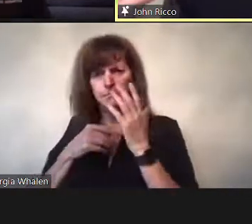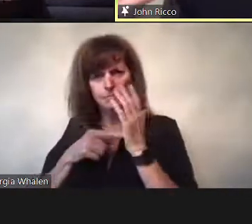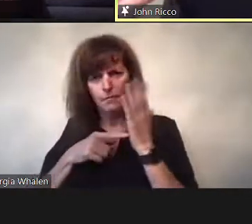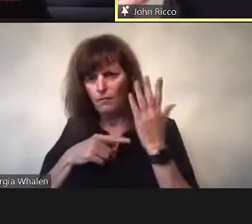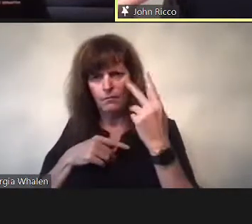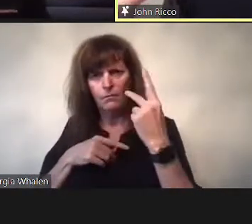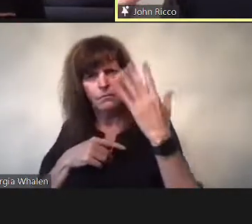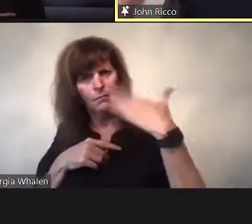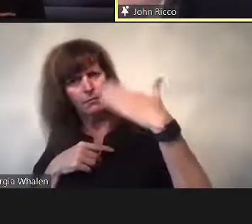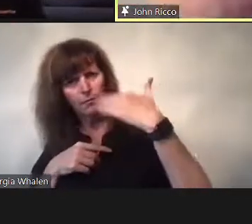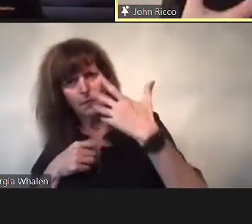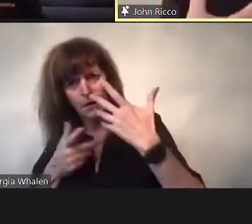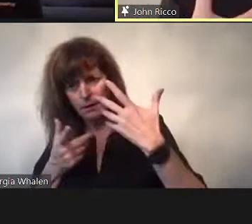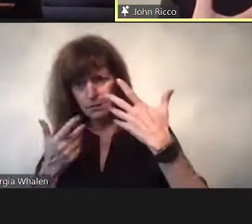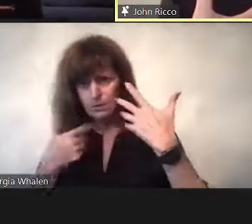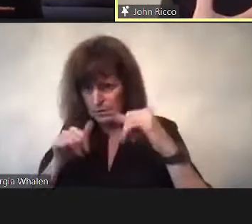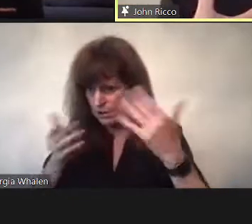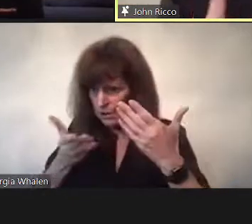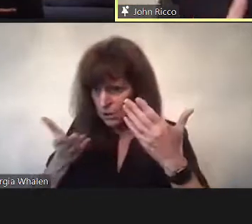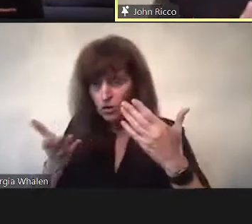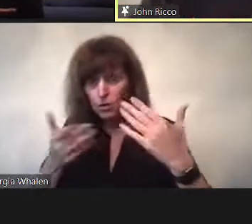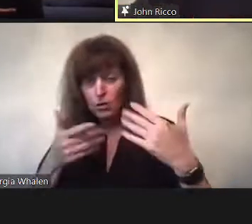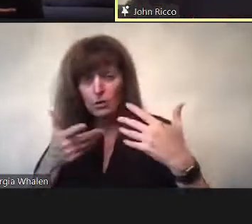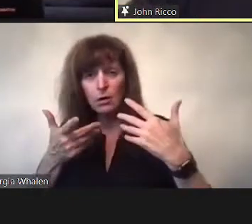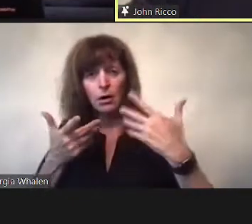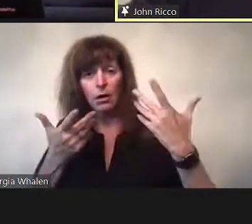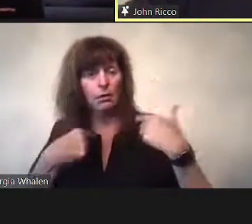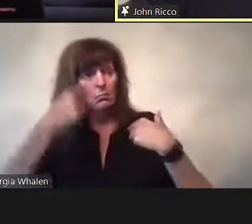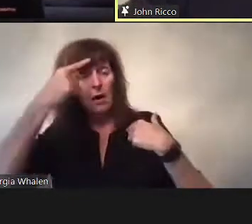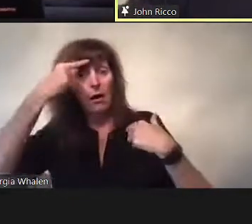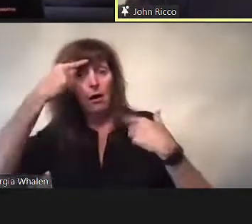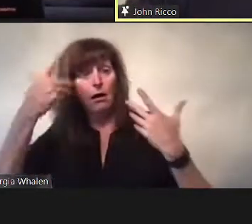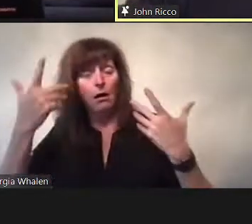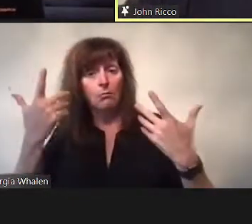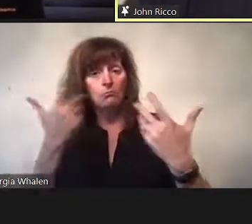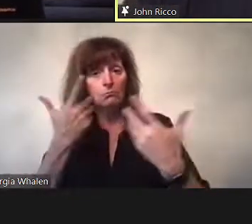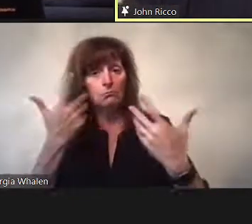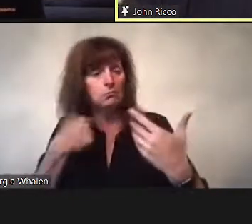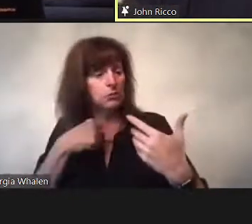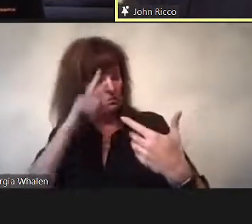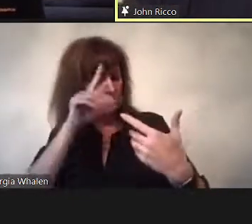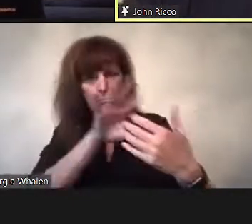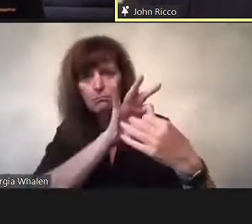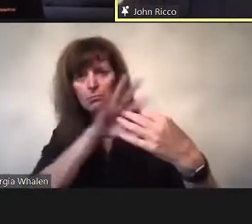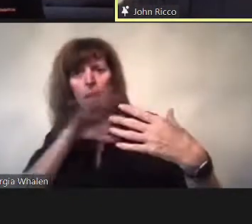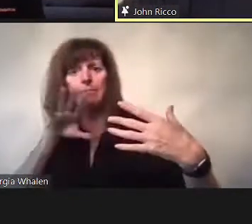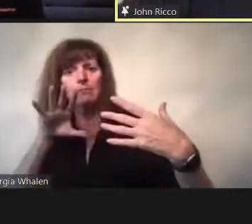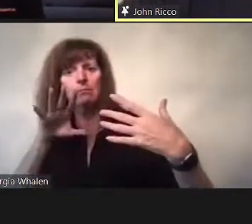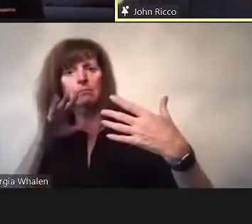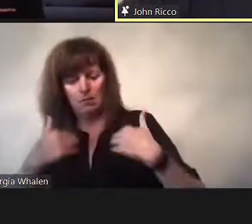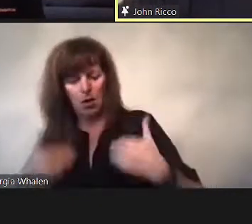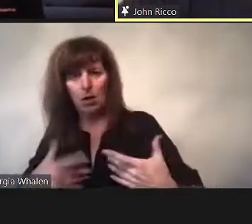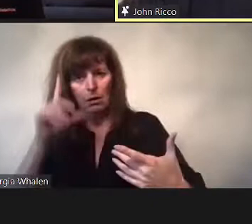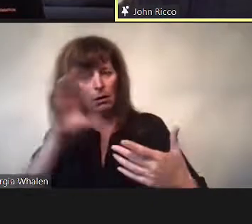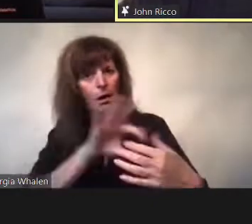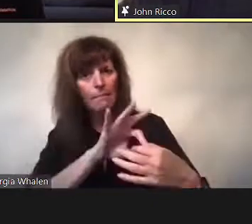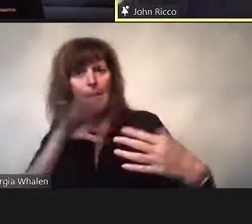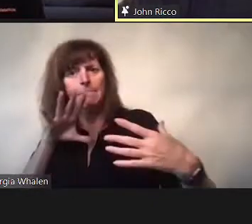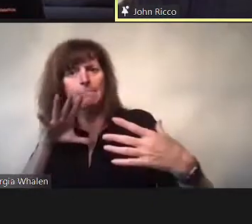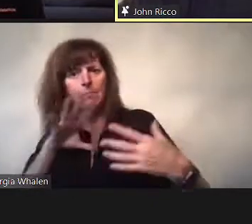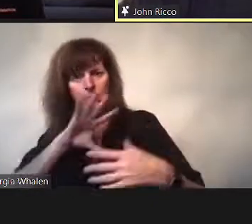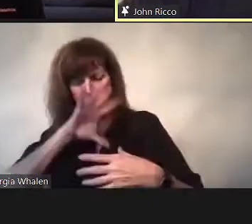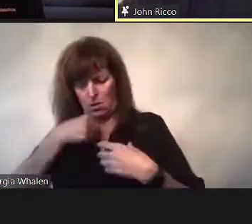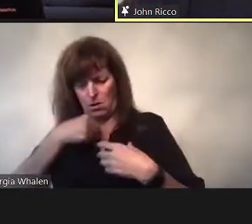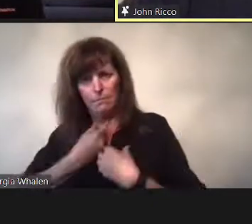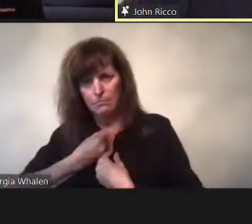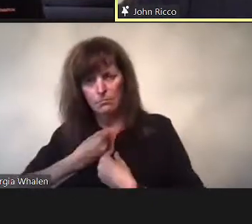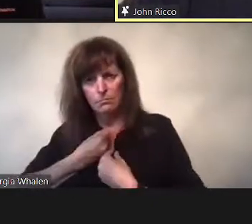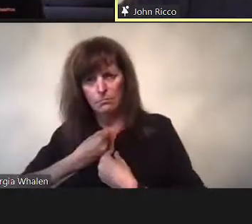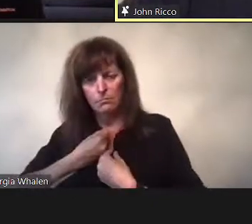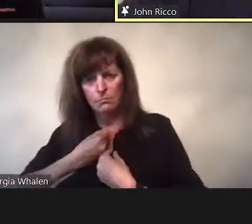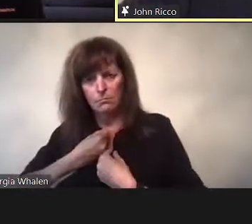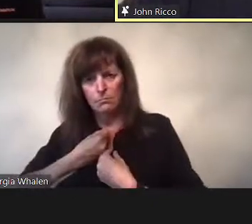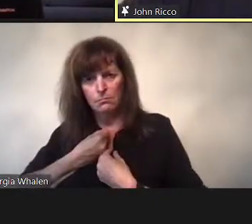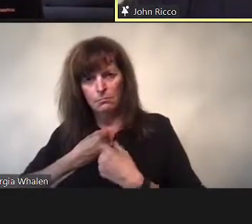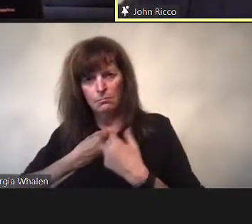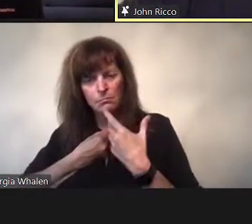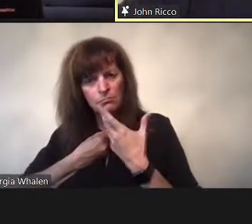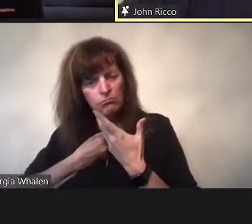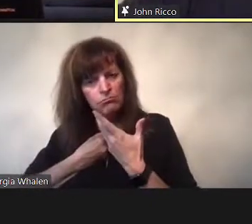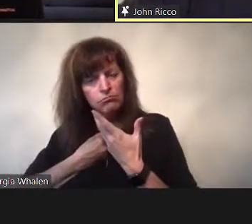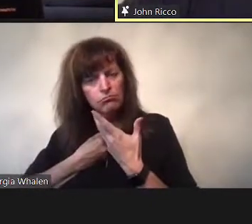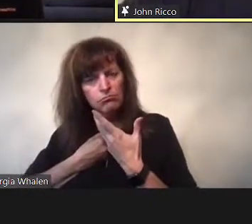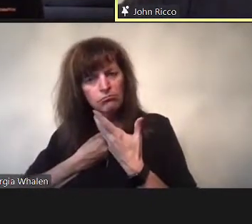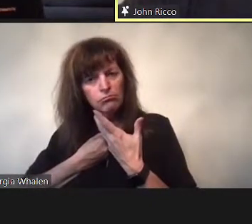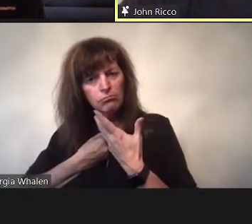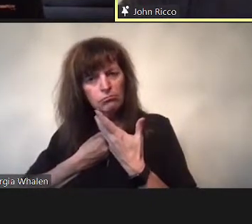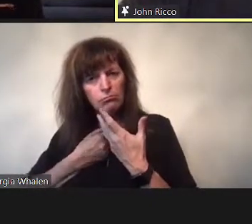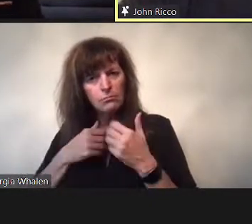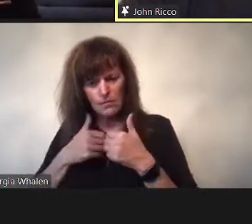or the orgasm, and that moment where you’ve just orgasmed and you go somewhere.